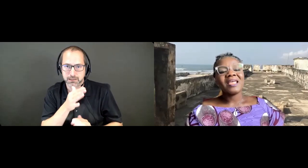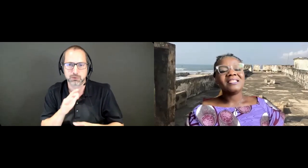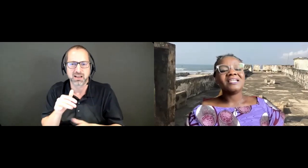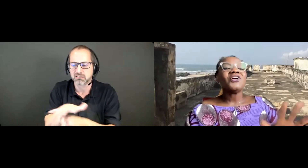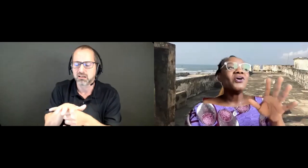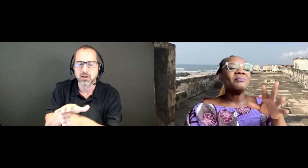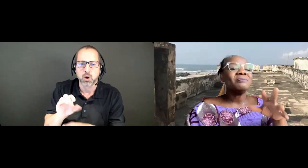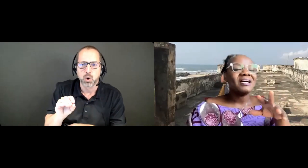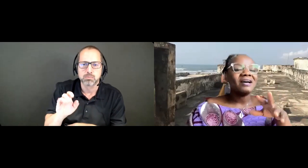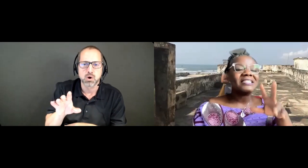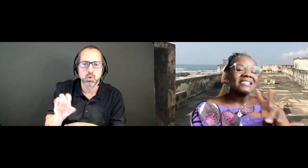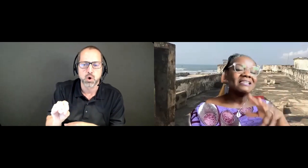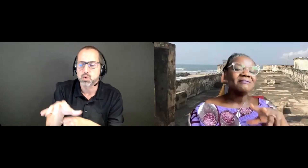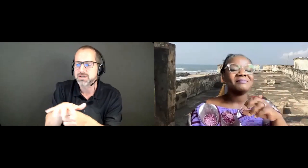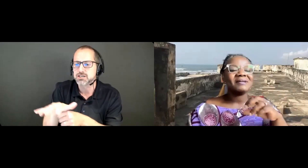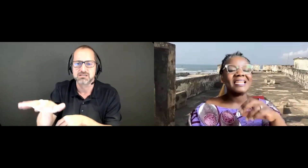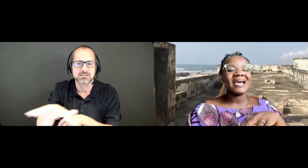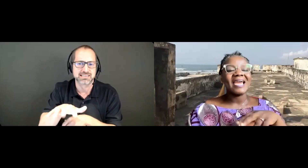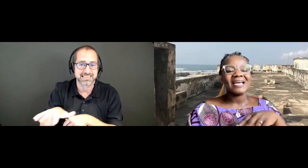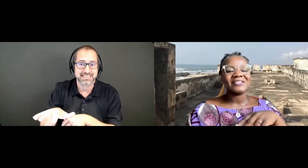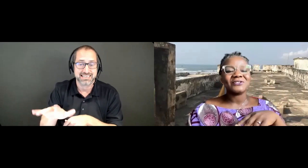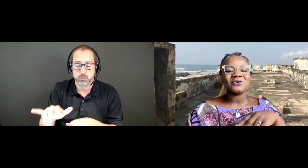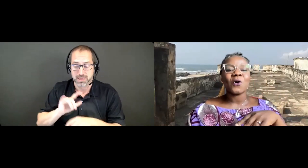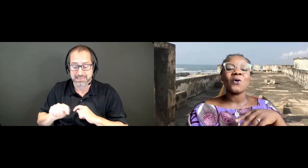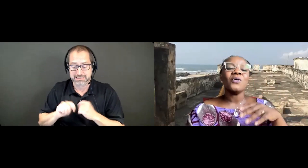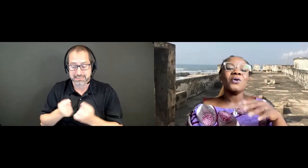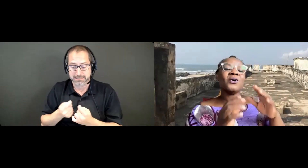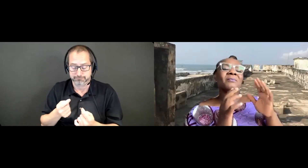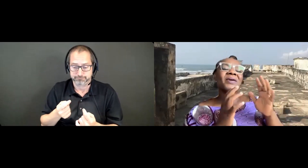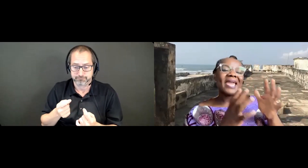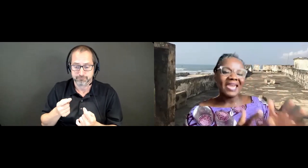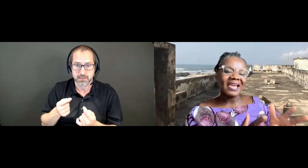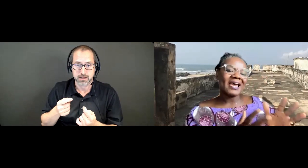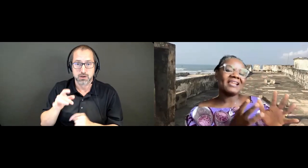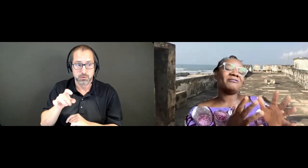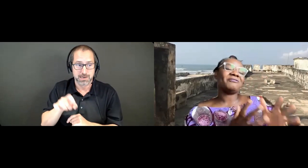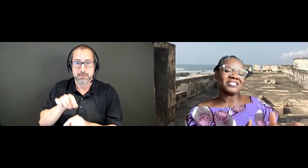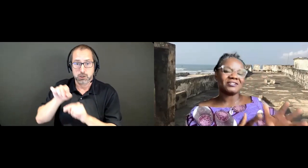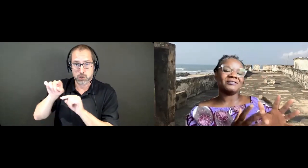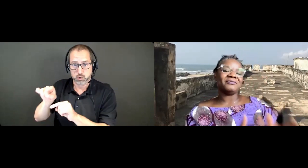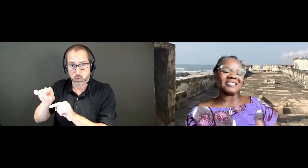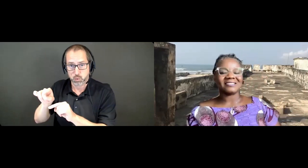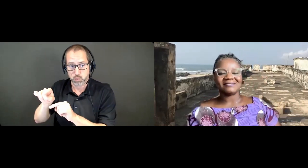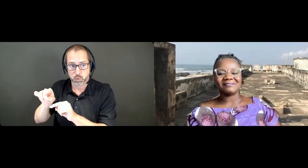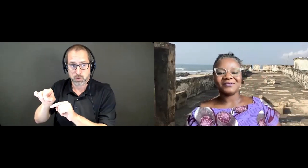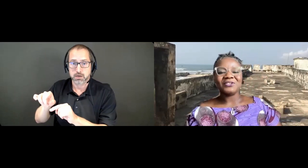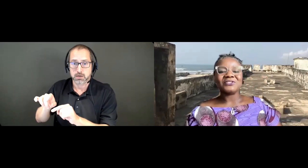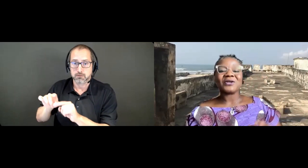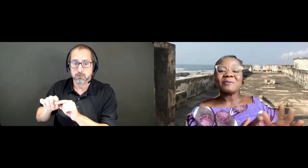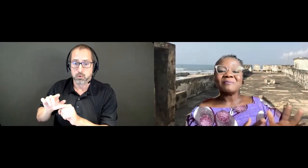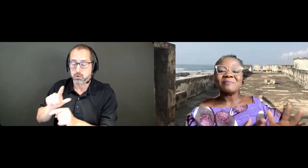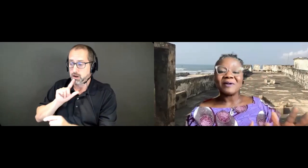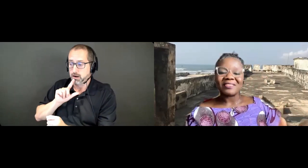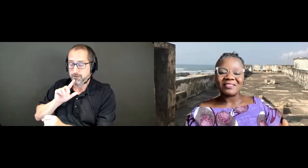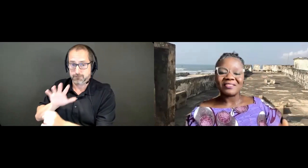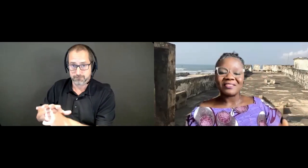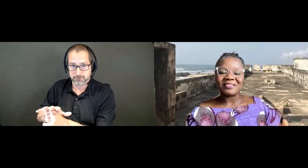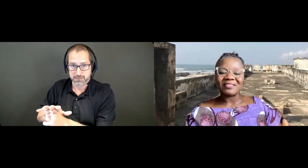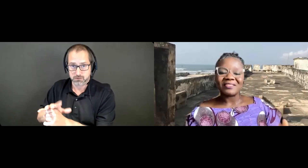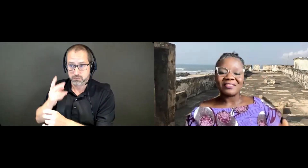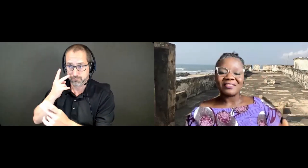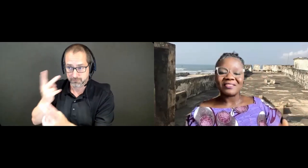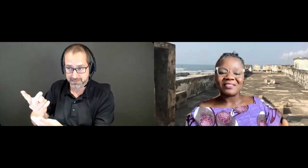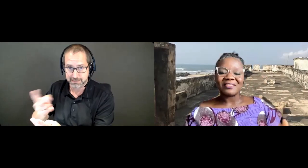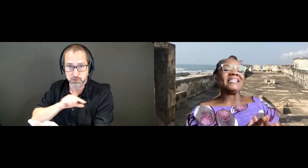The term, or the team and I had to go pay an official visit to the Mothers Association,